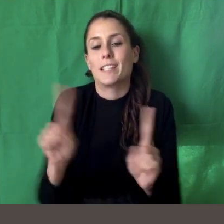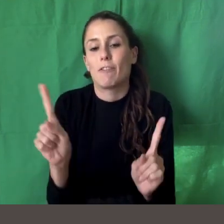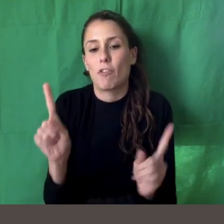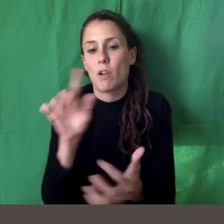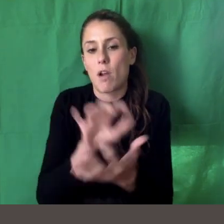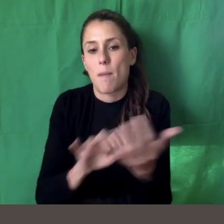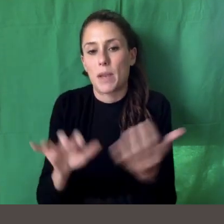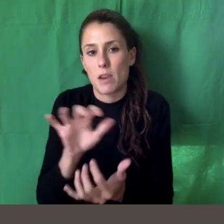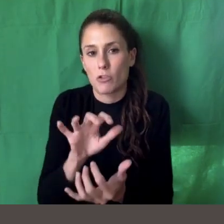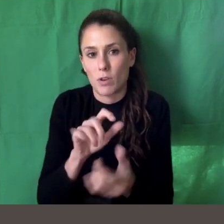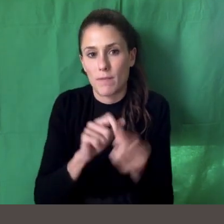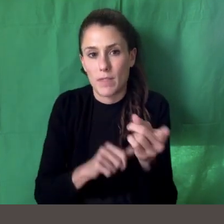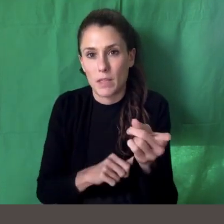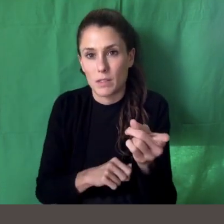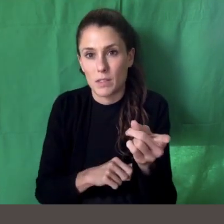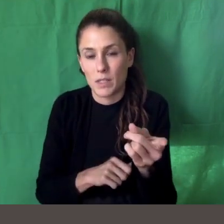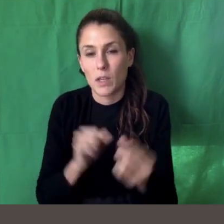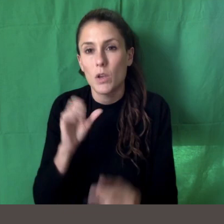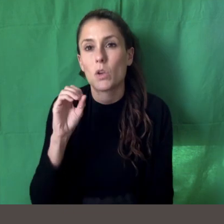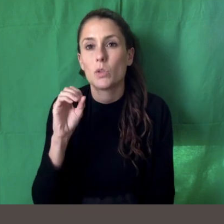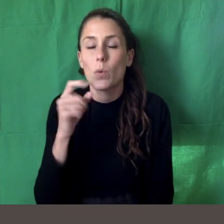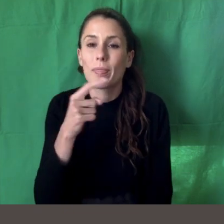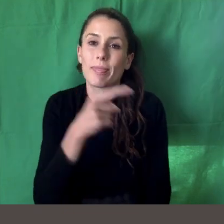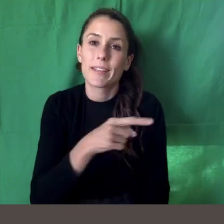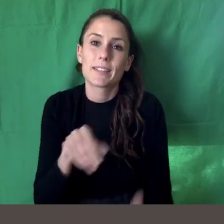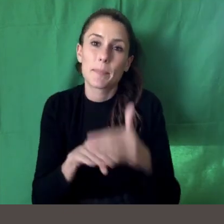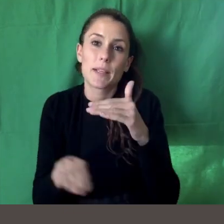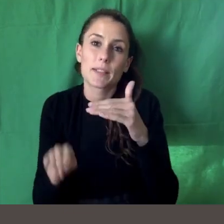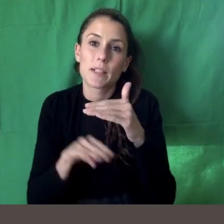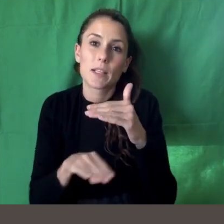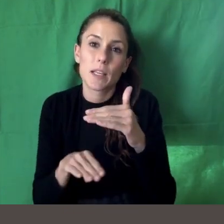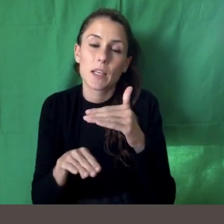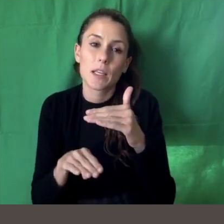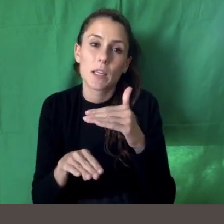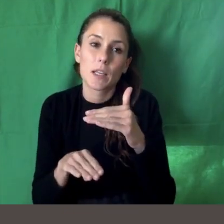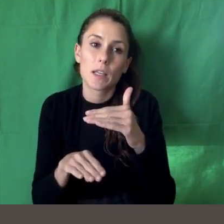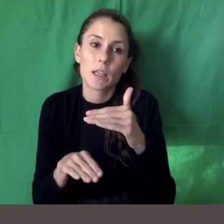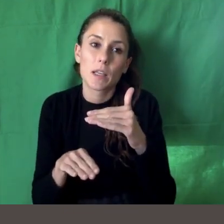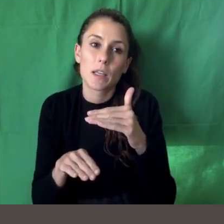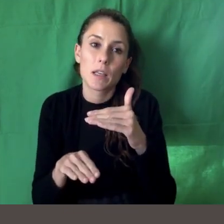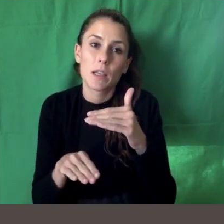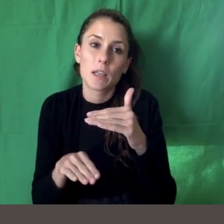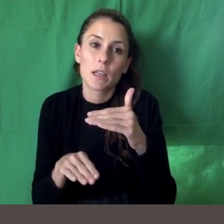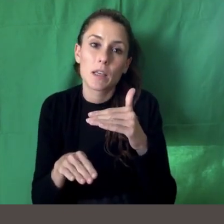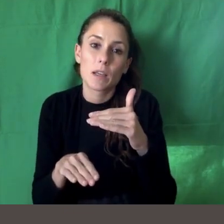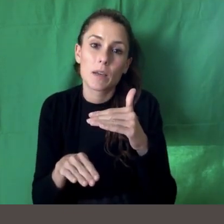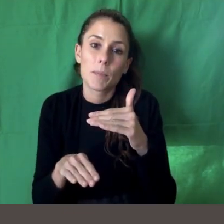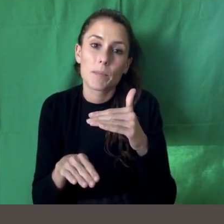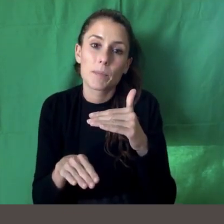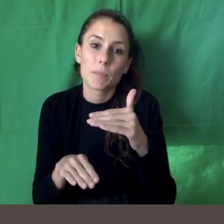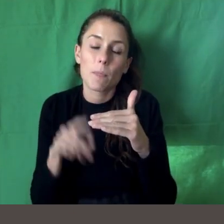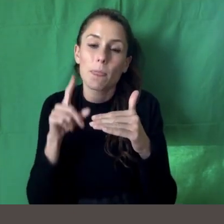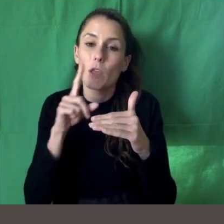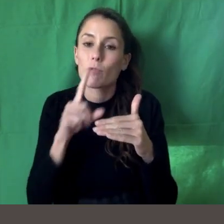combination of these arguments so this basically can help a lot because the alternative